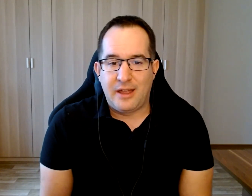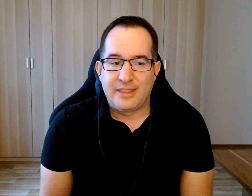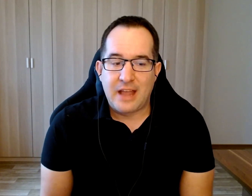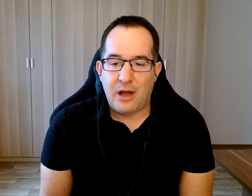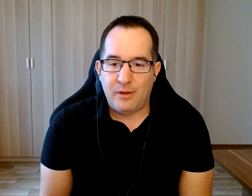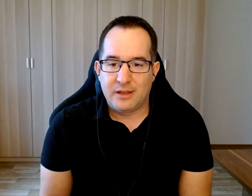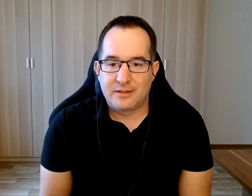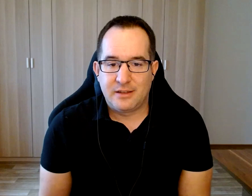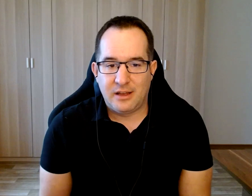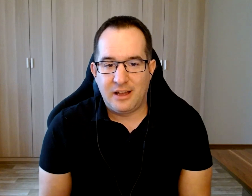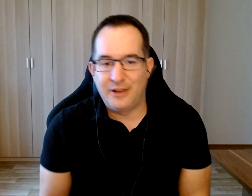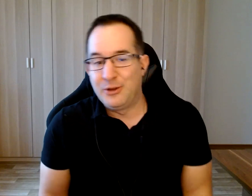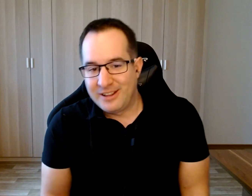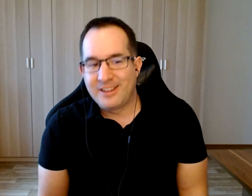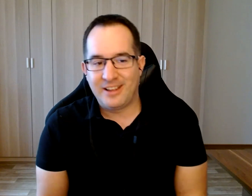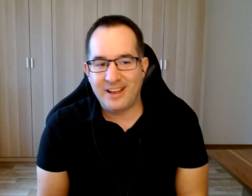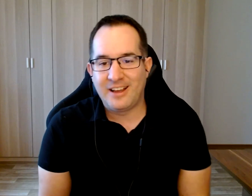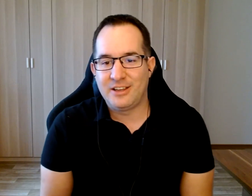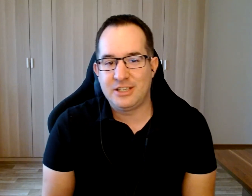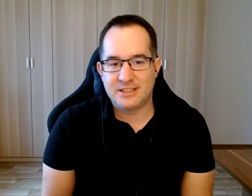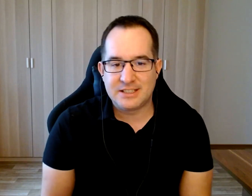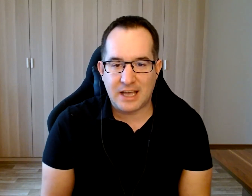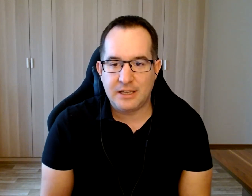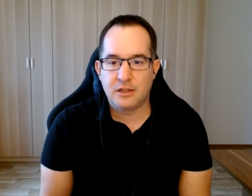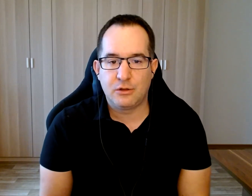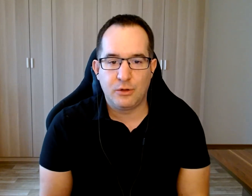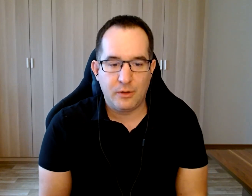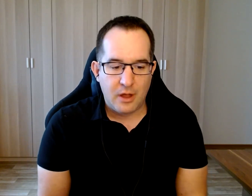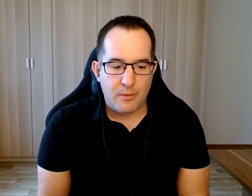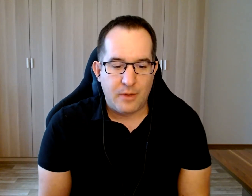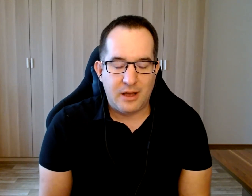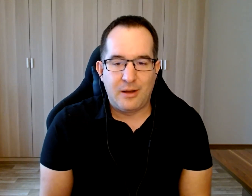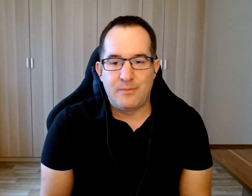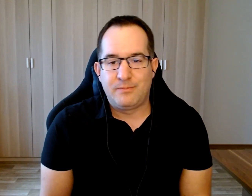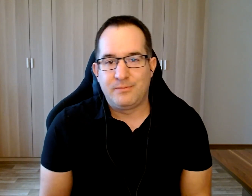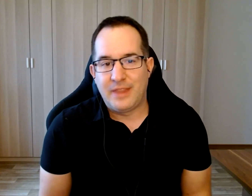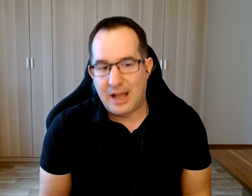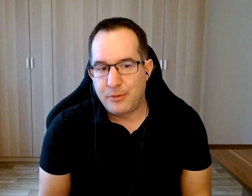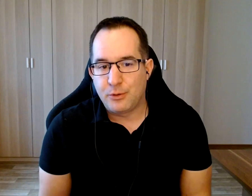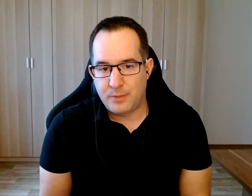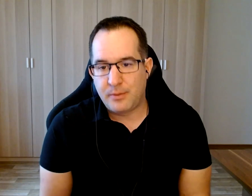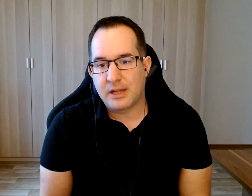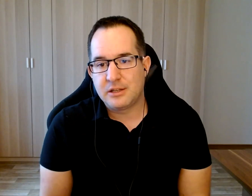And now, as an adult, she has decided to help those people, actually.